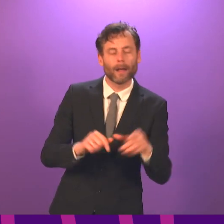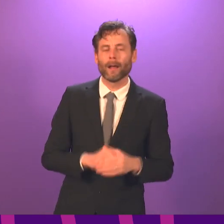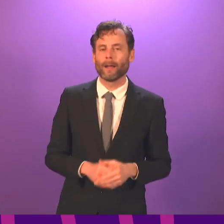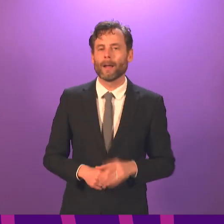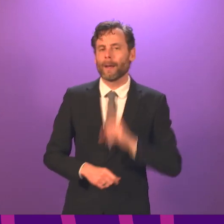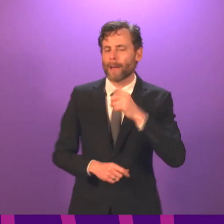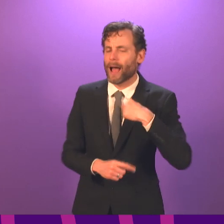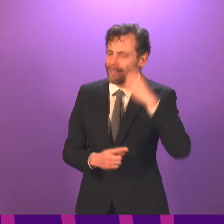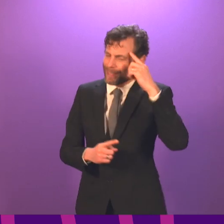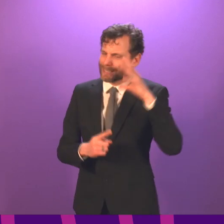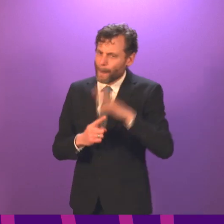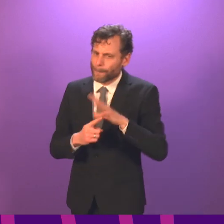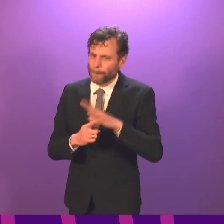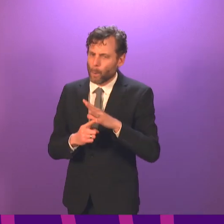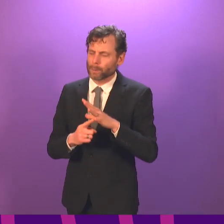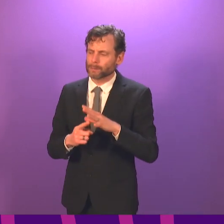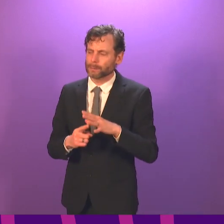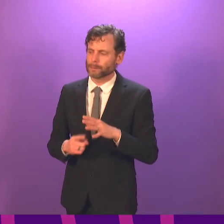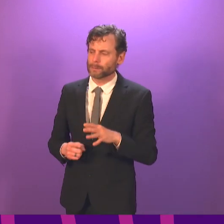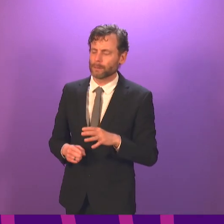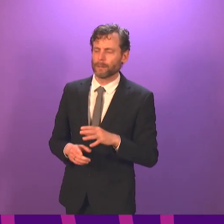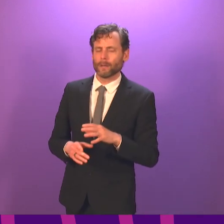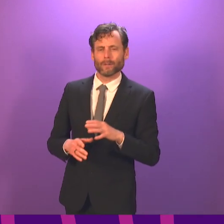point to make in relation to the questions about vaccinations is that, for the initial